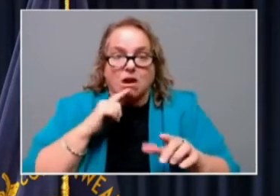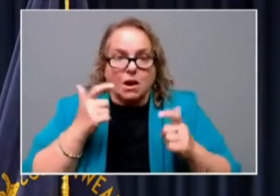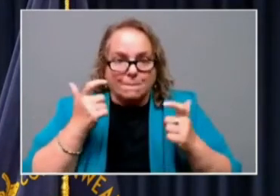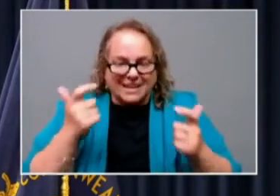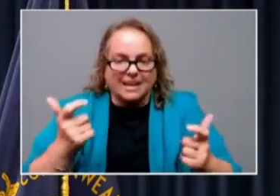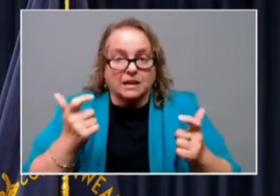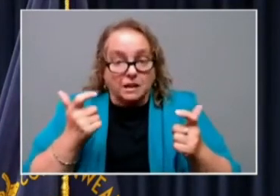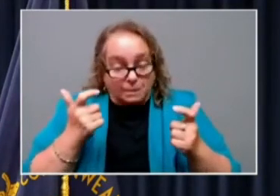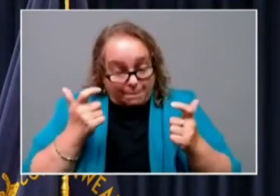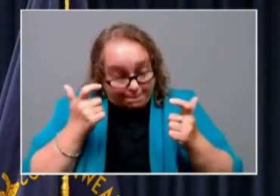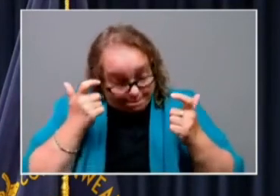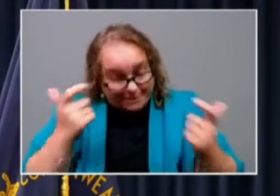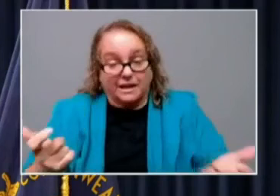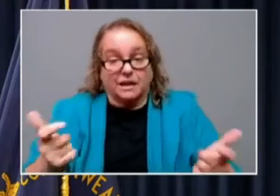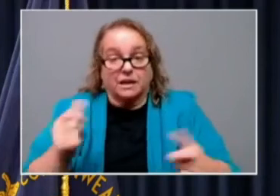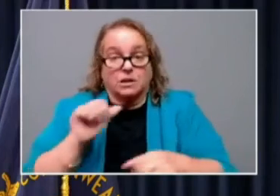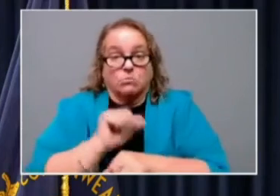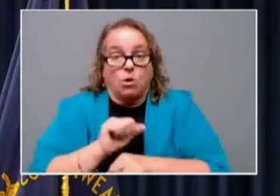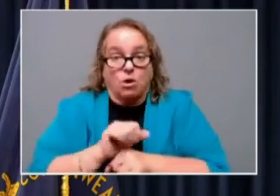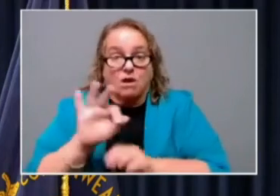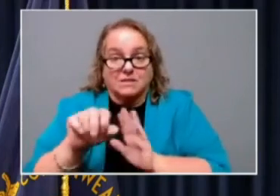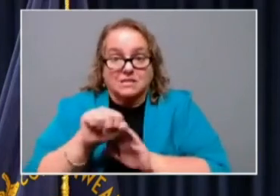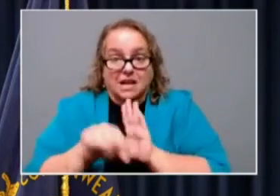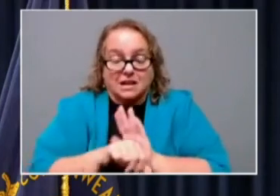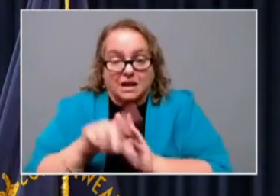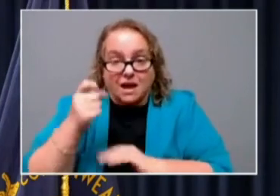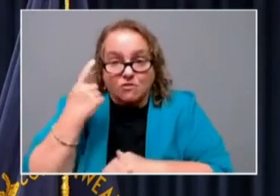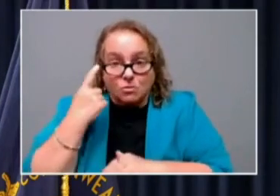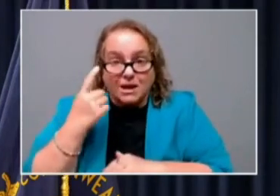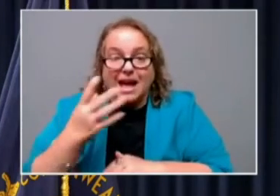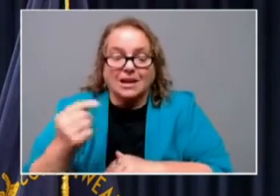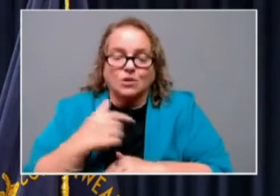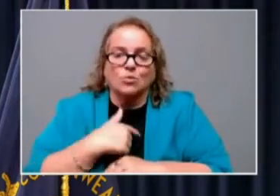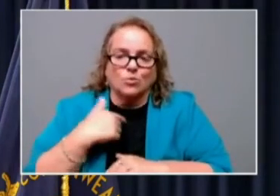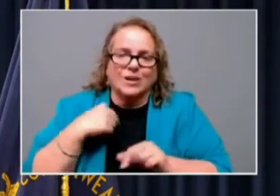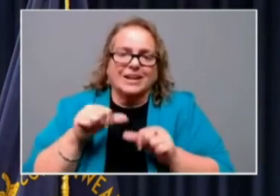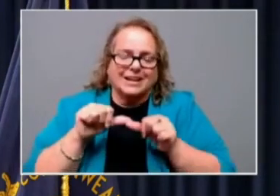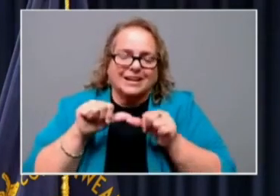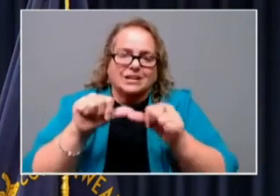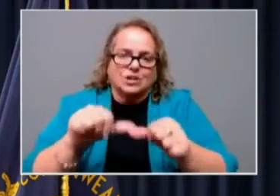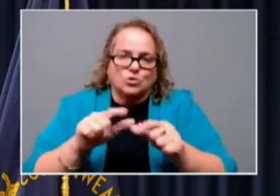Um and then we're continuing um to push um in every way we can through